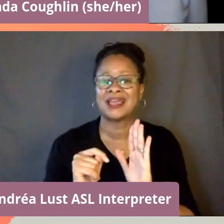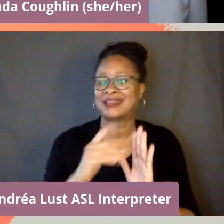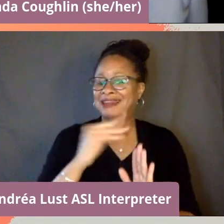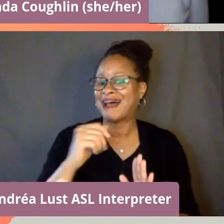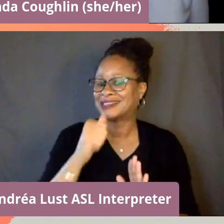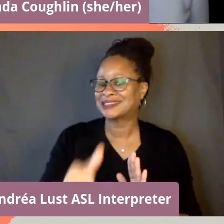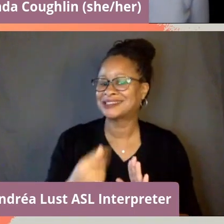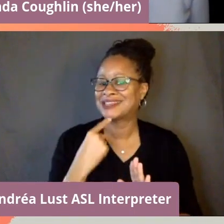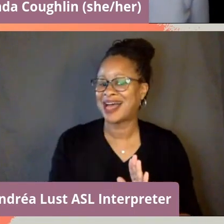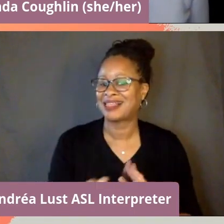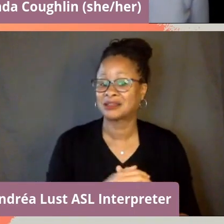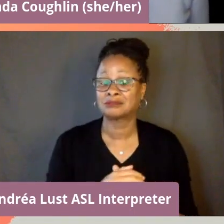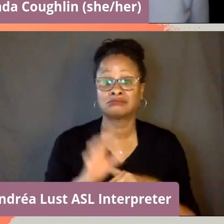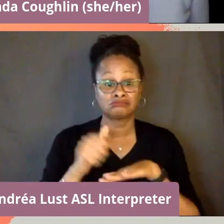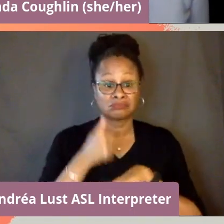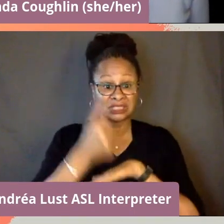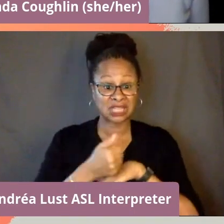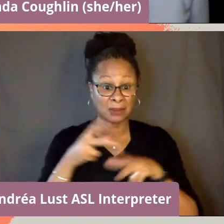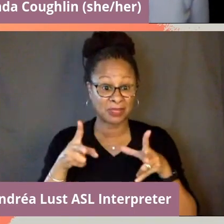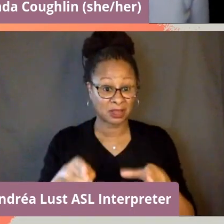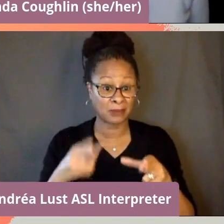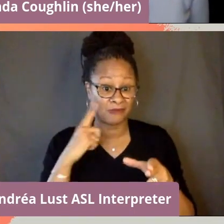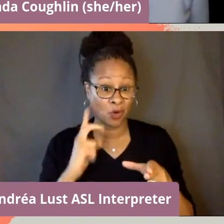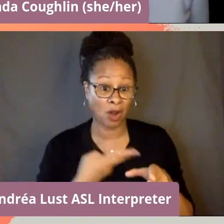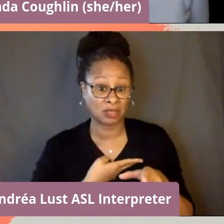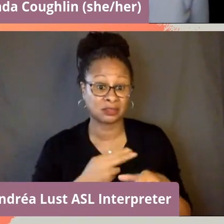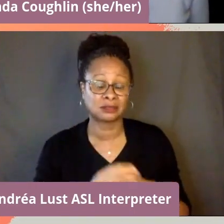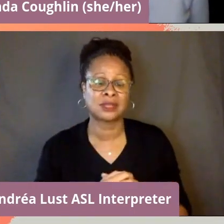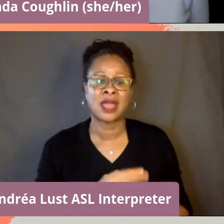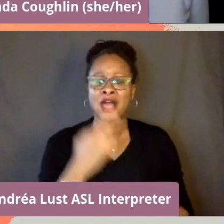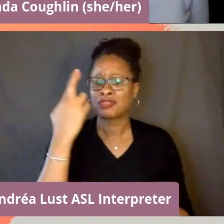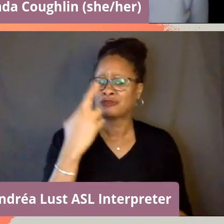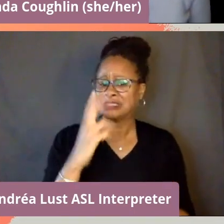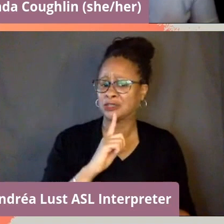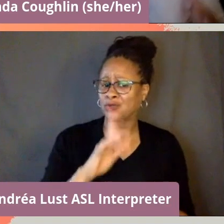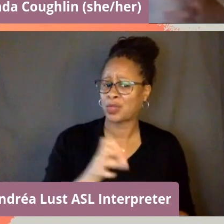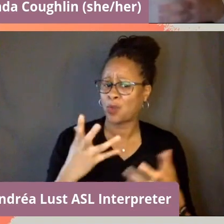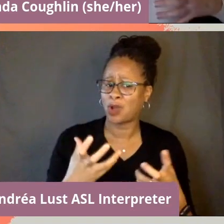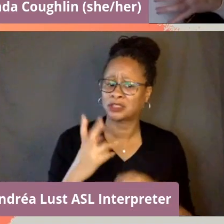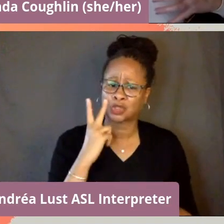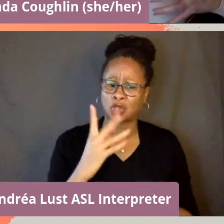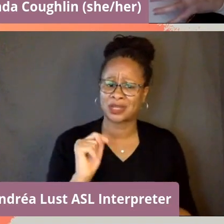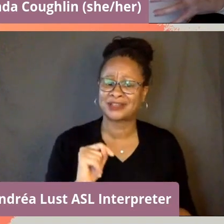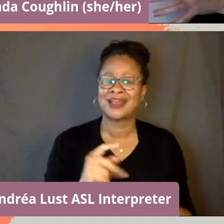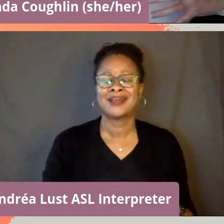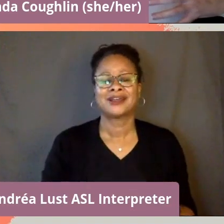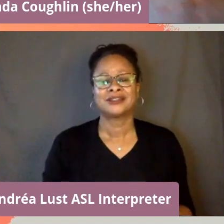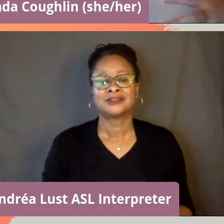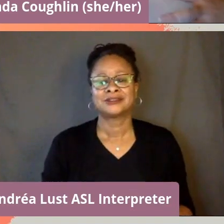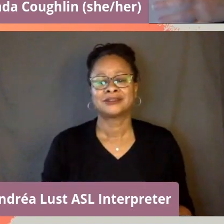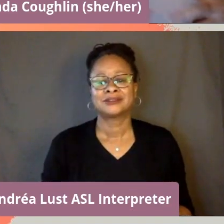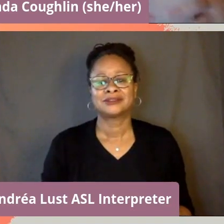Can you set this clip up for us? And the reason I really want to take it is to take us past just